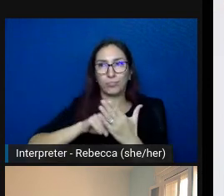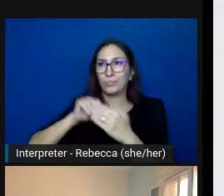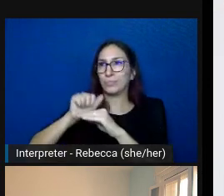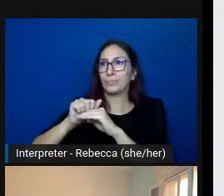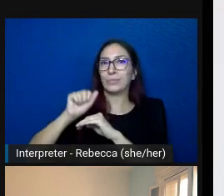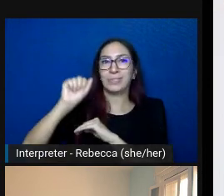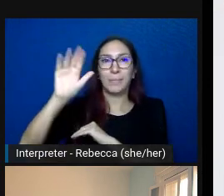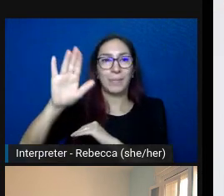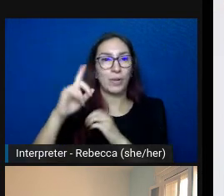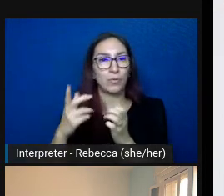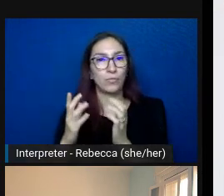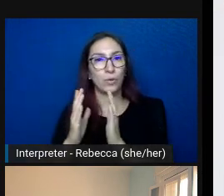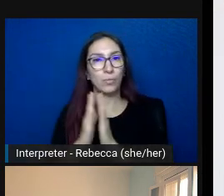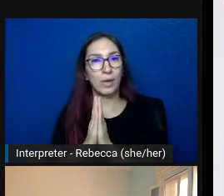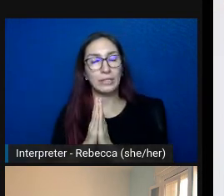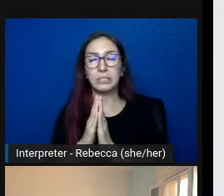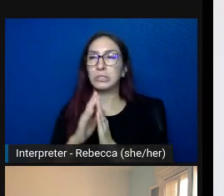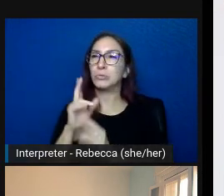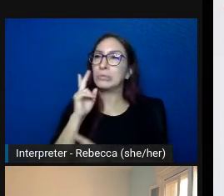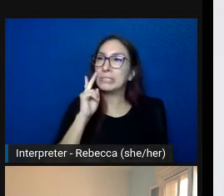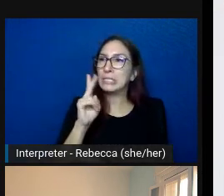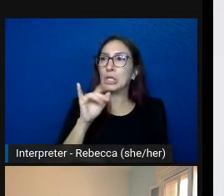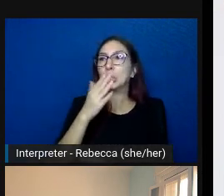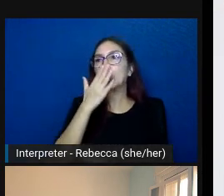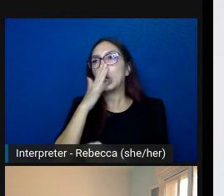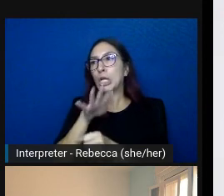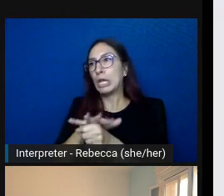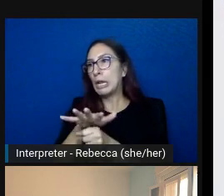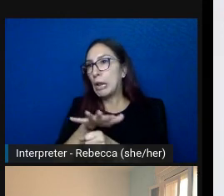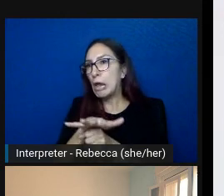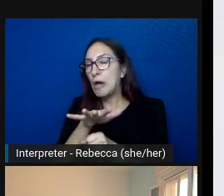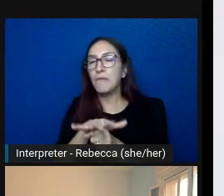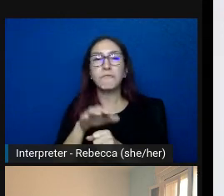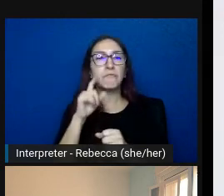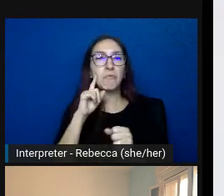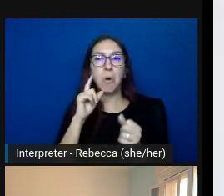and if it's good enough or it has no problems, it solves an issue